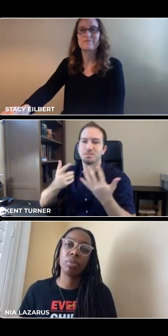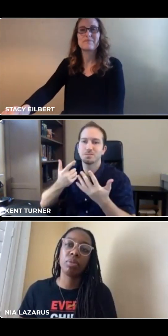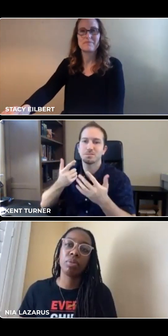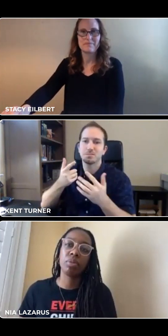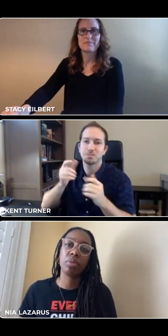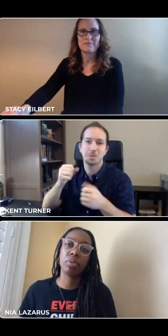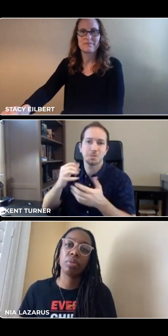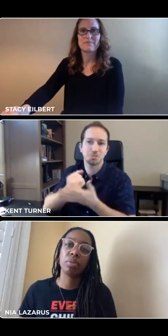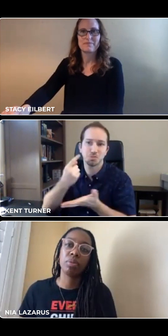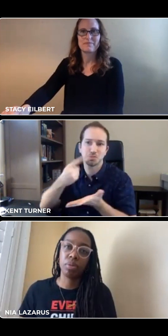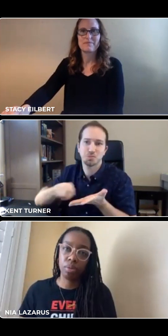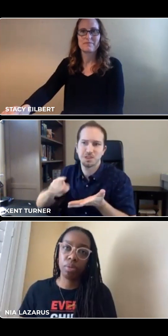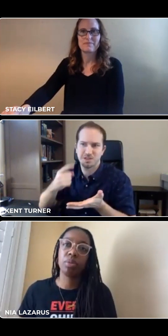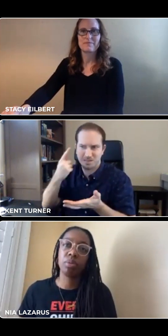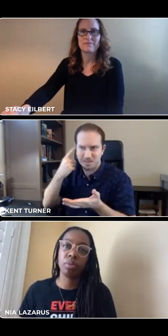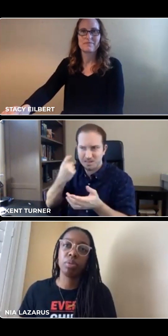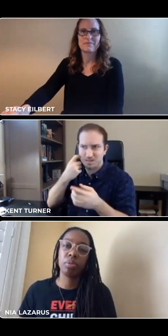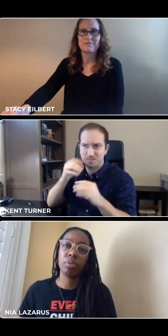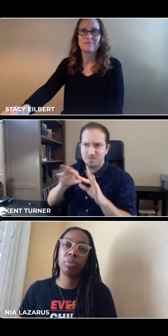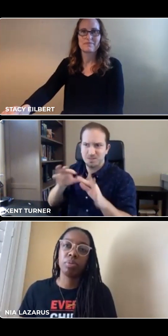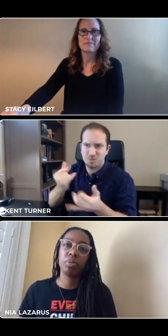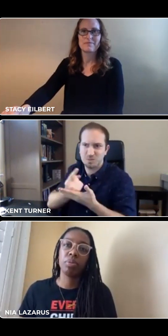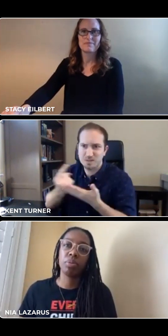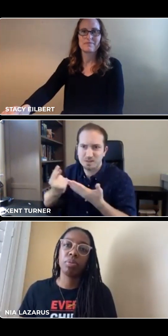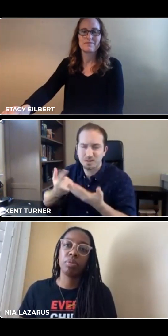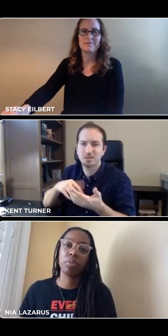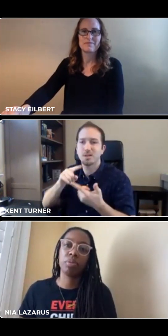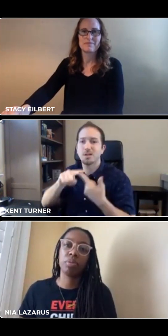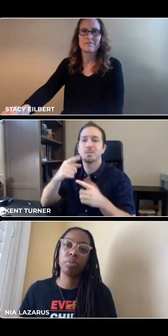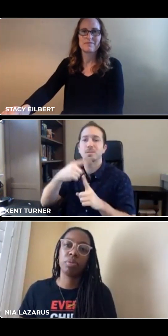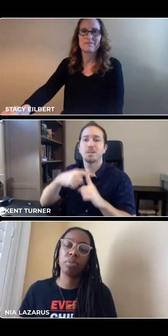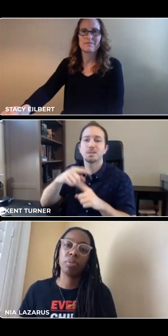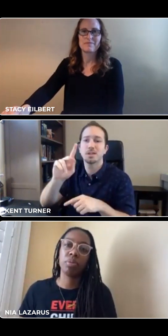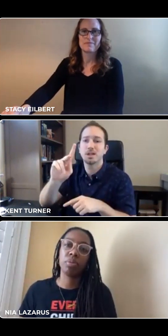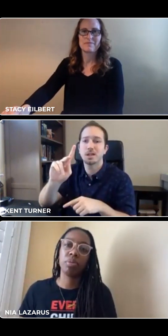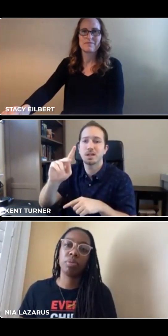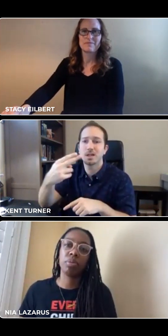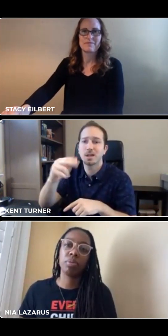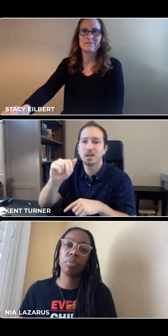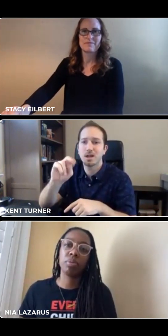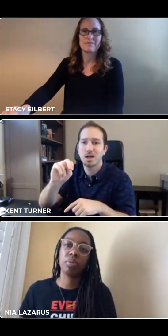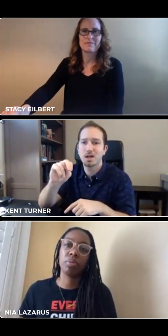readers and want to have some sight words. It's a great app to look at. I think it's releasing this week.